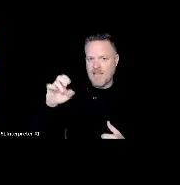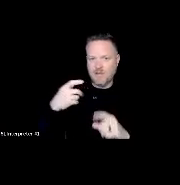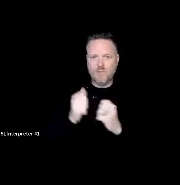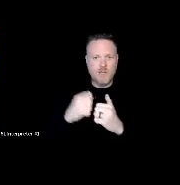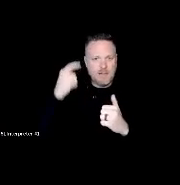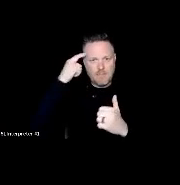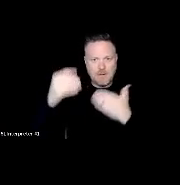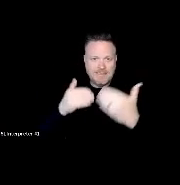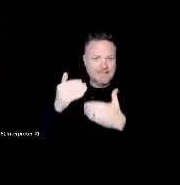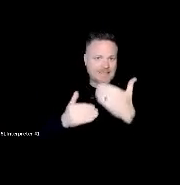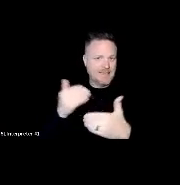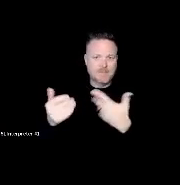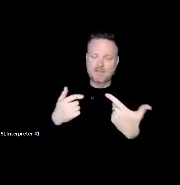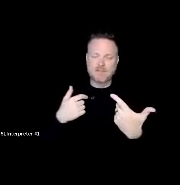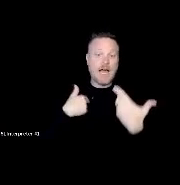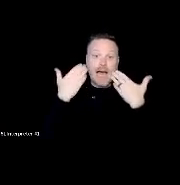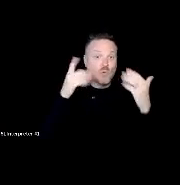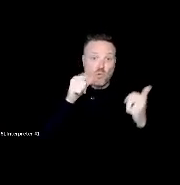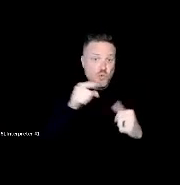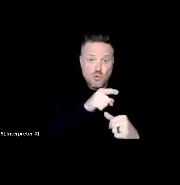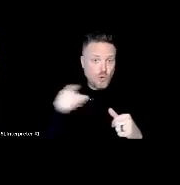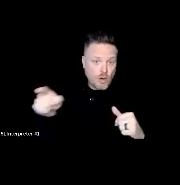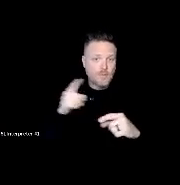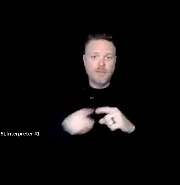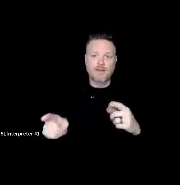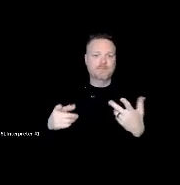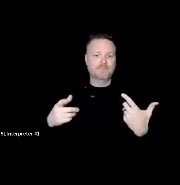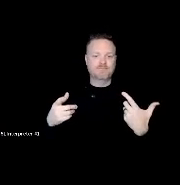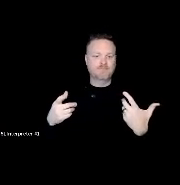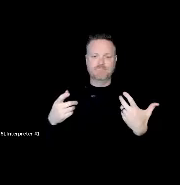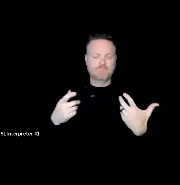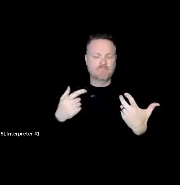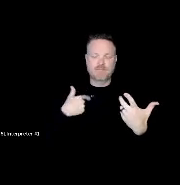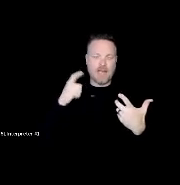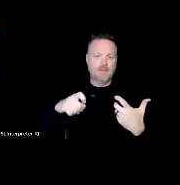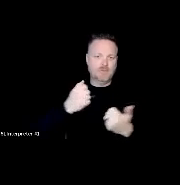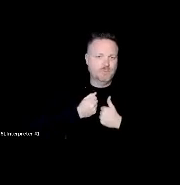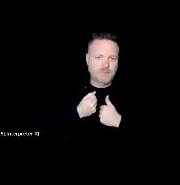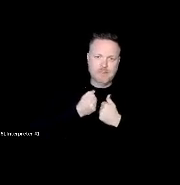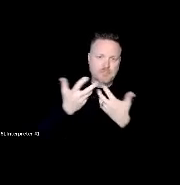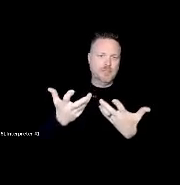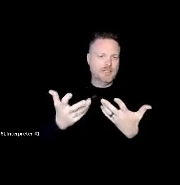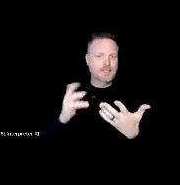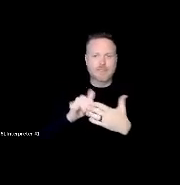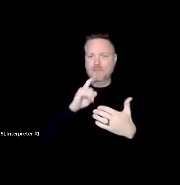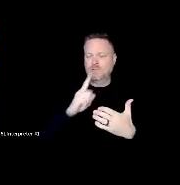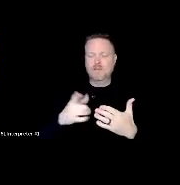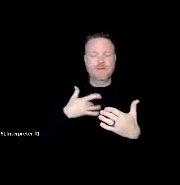guys but I can't express how unbelievably blessed I am to have them in nigh life.